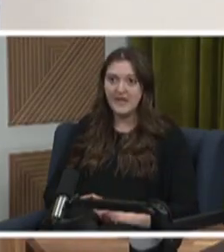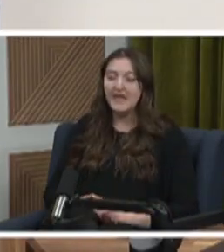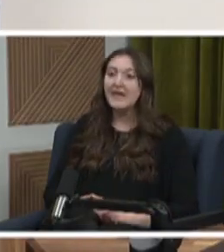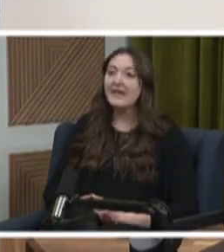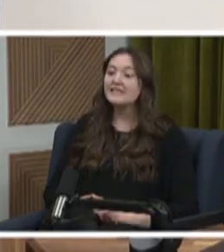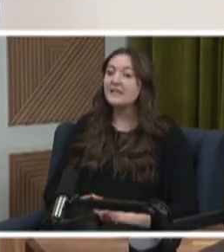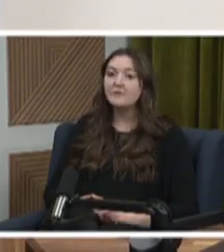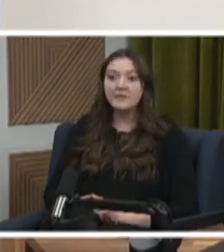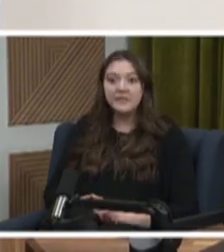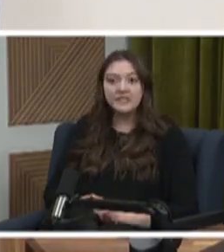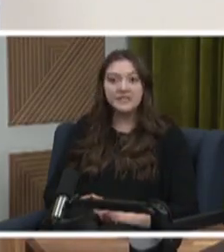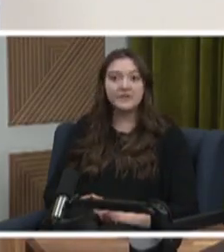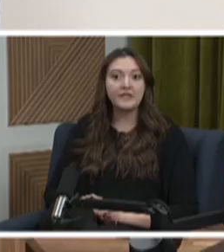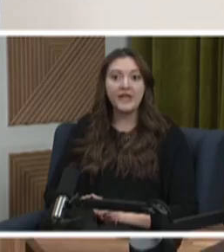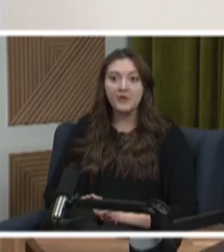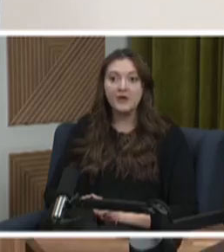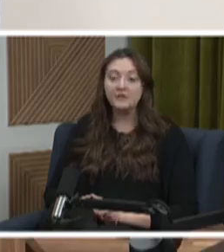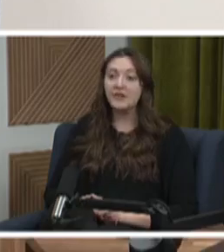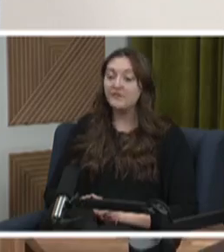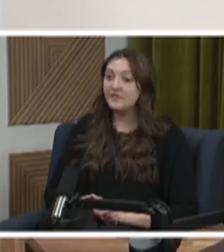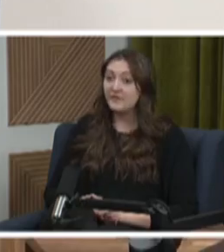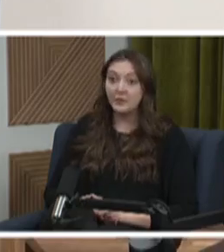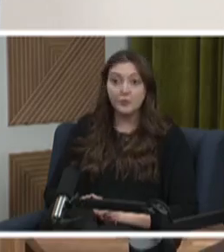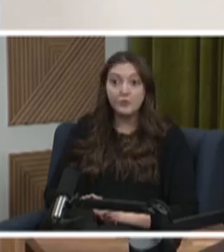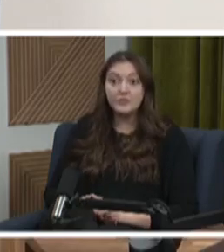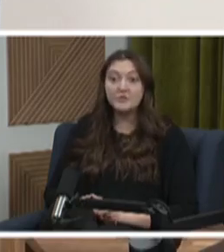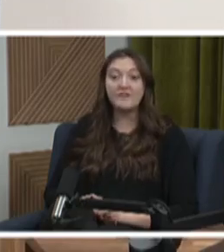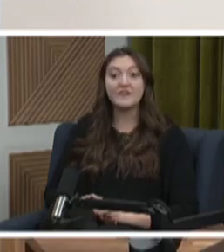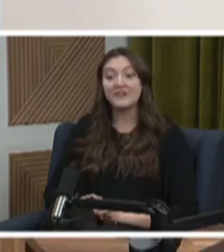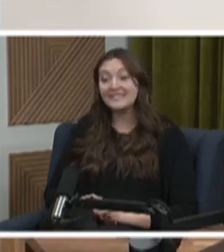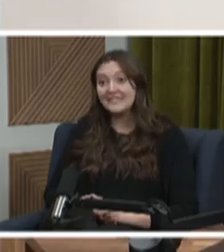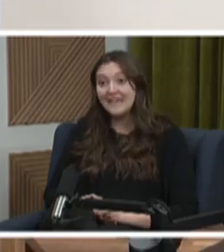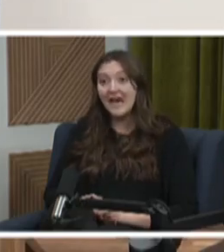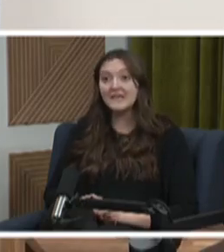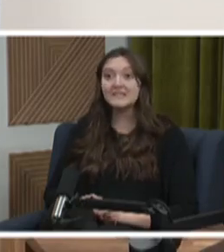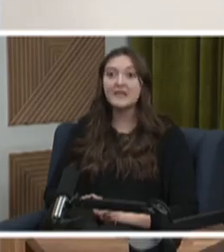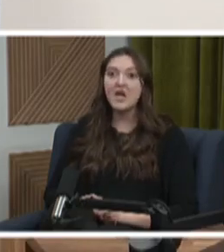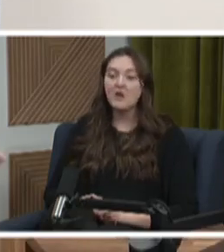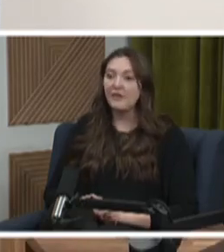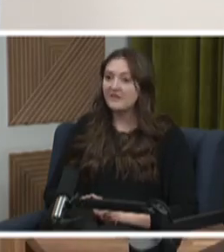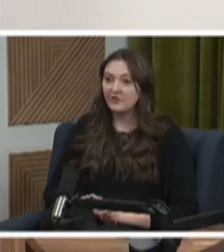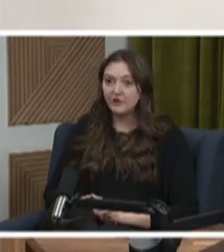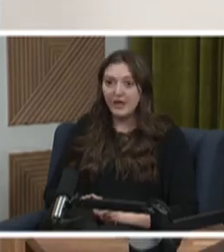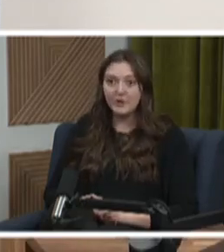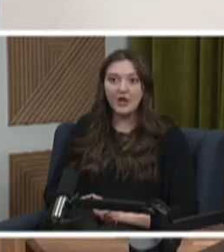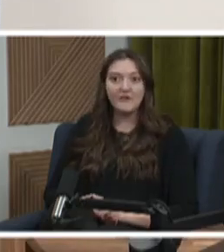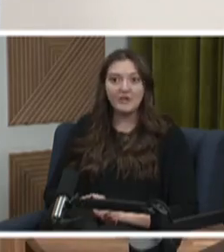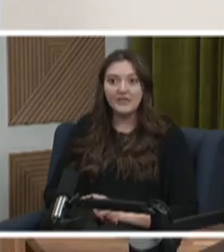It is a completely different language. We have different rules. We have different syntax. We have different grammar. Everything.